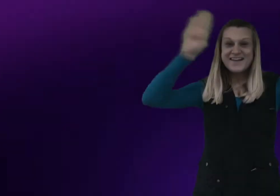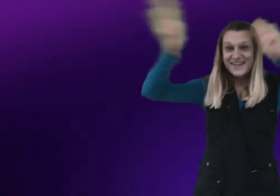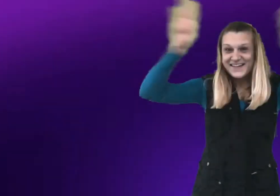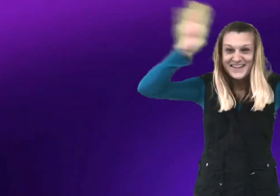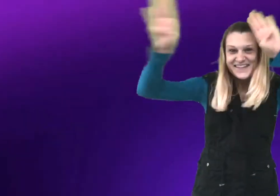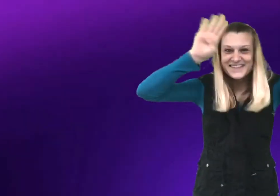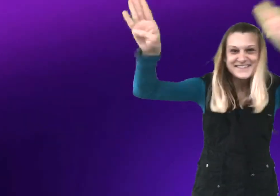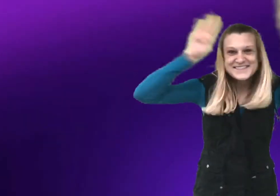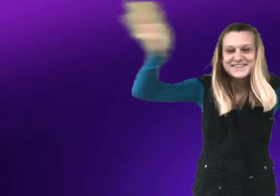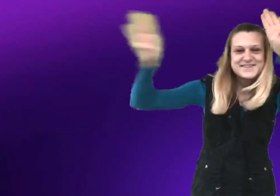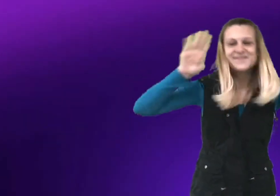Hello, hello, hello!